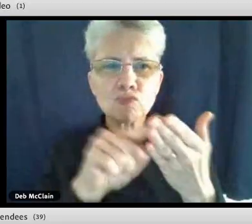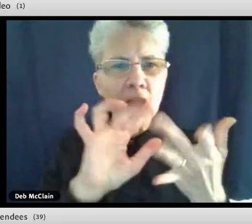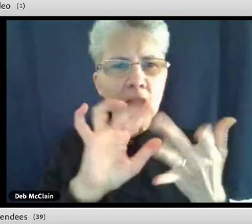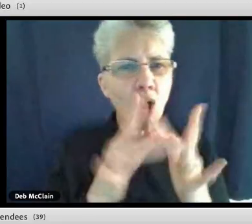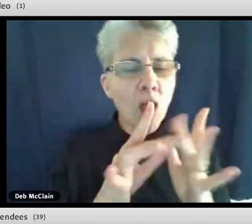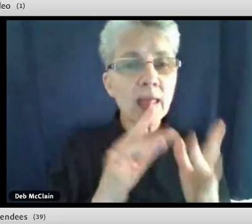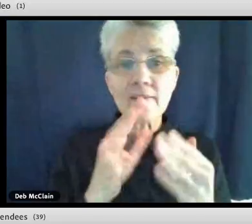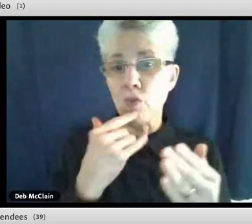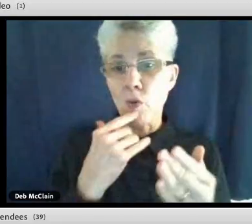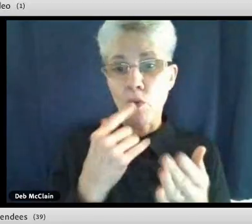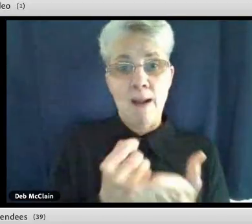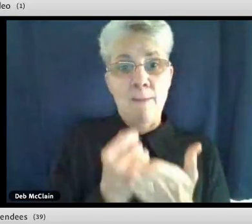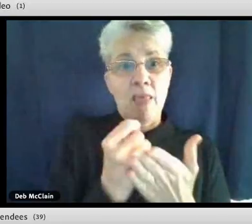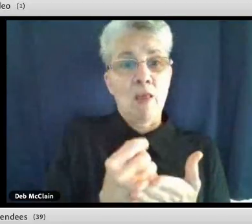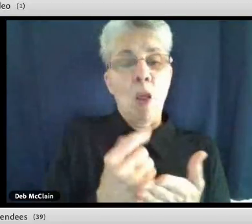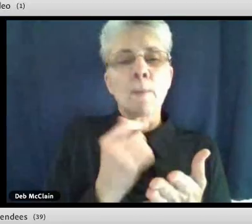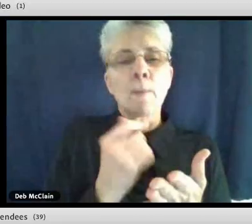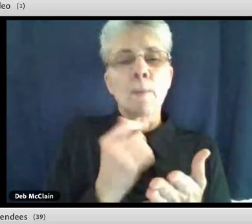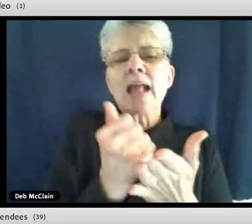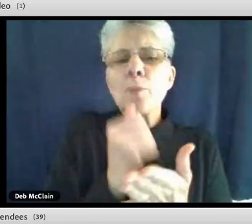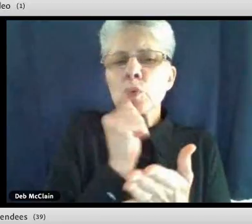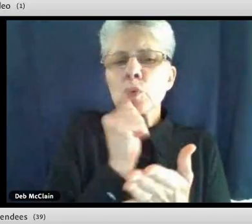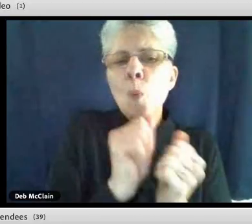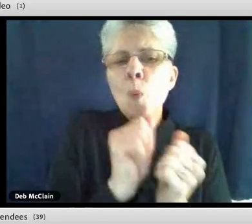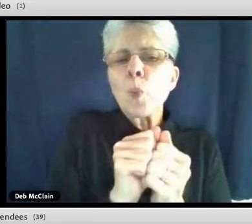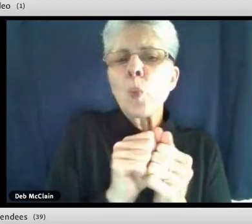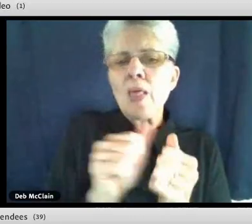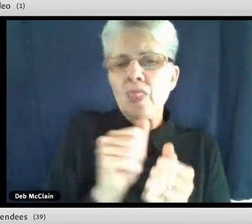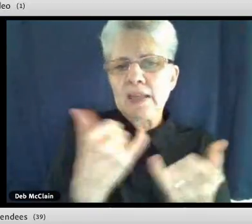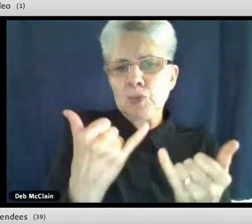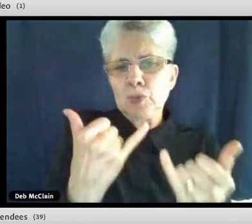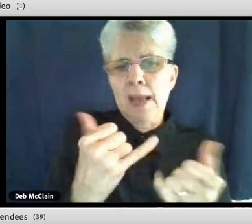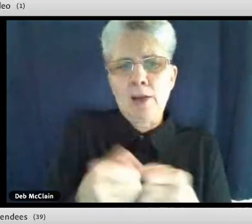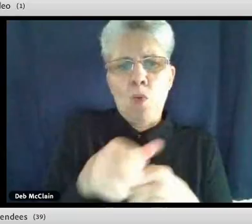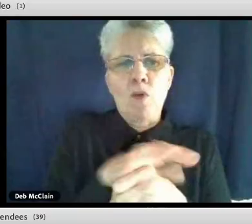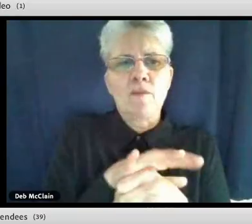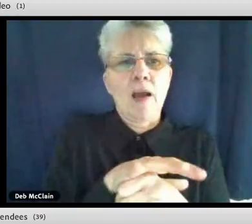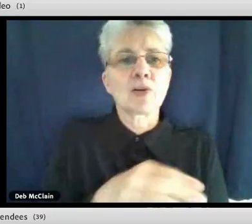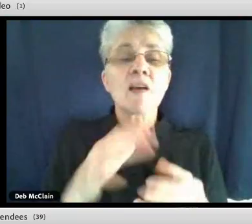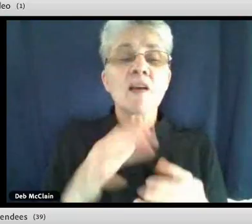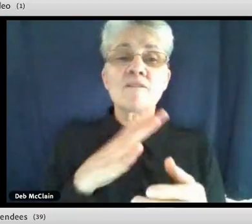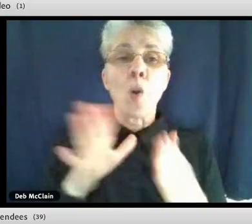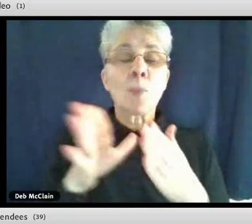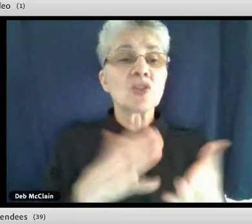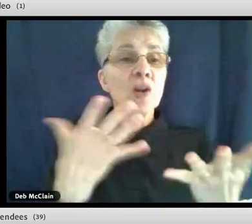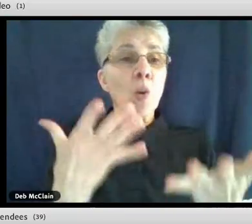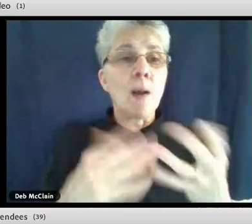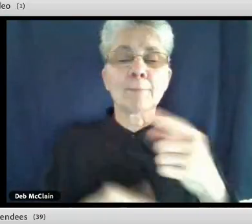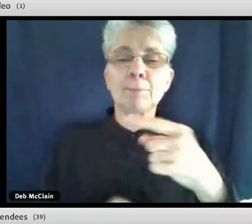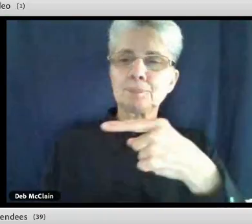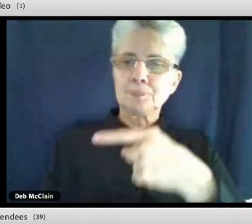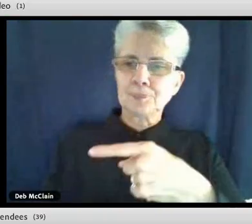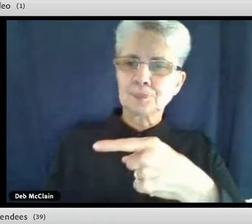So let's go ahead and look at our actual formal agenda. So today, we're going to look at, what is the coronavirus